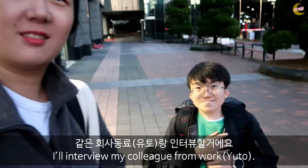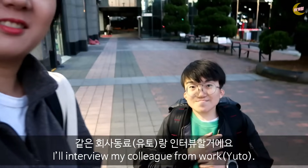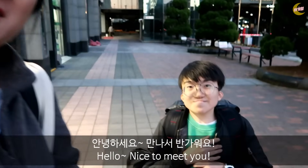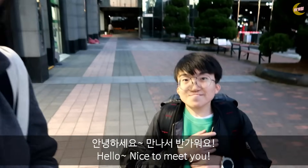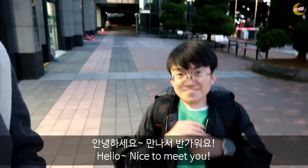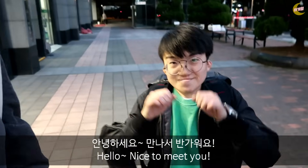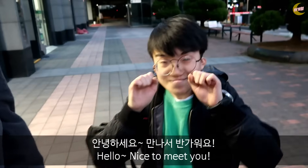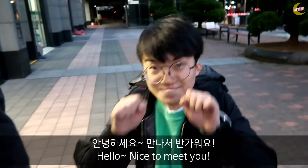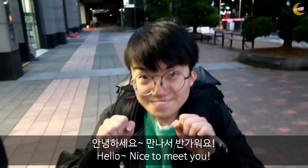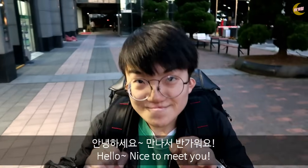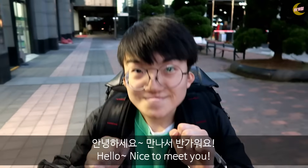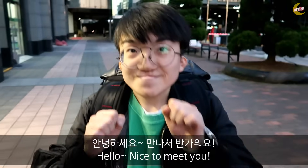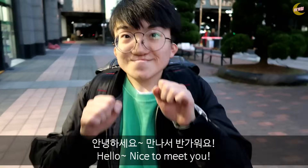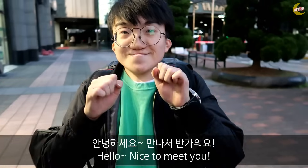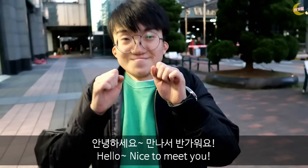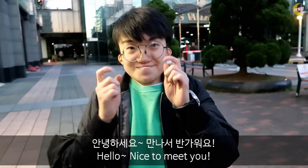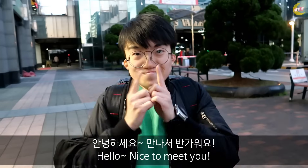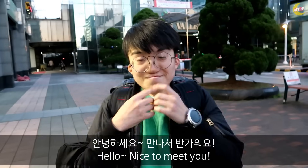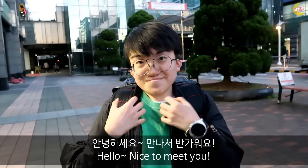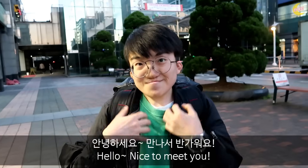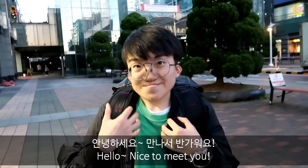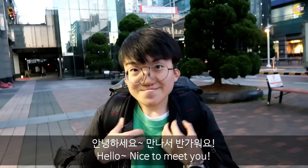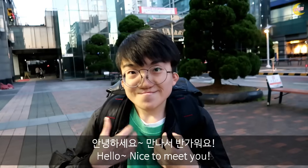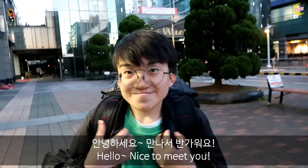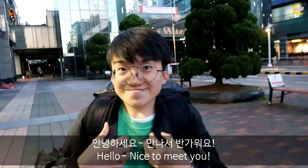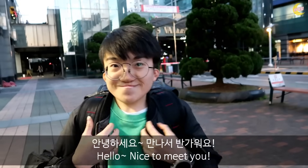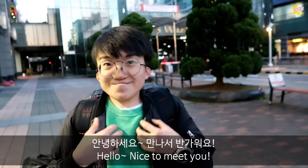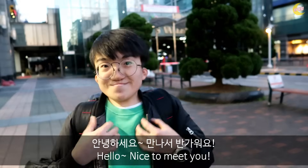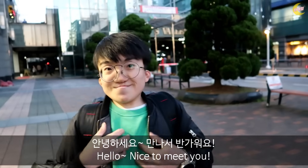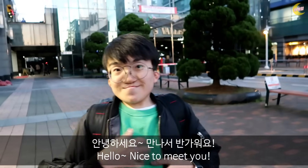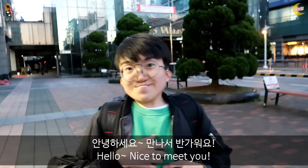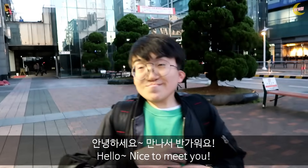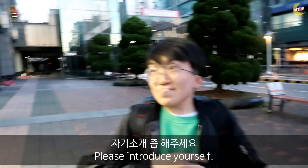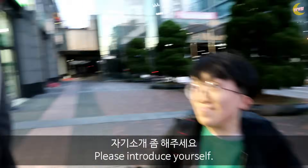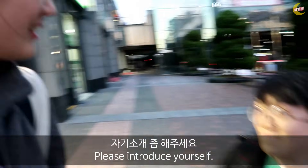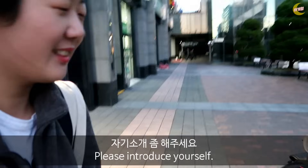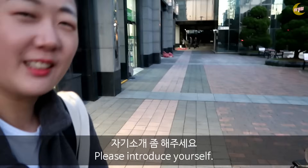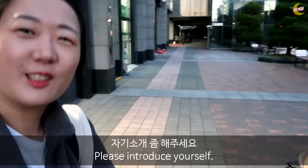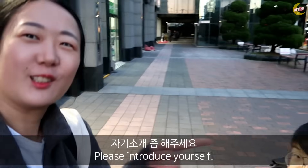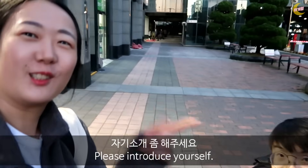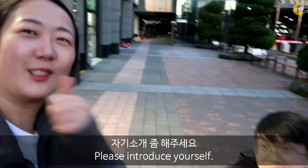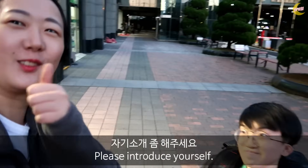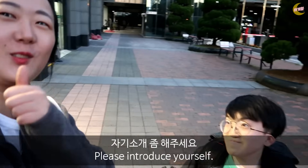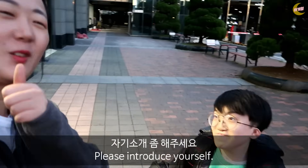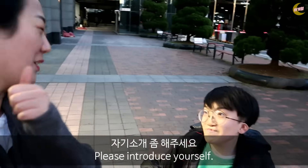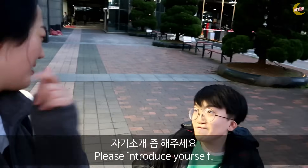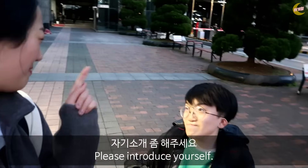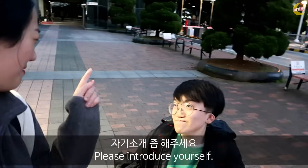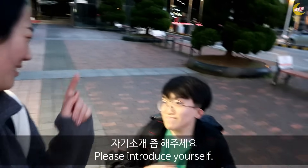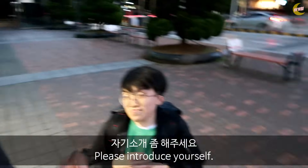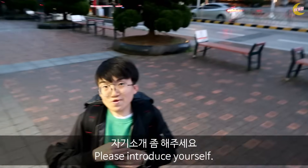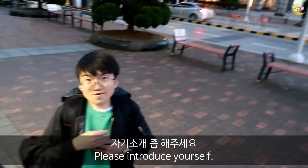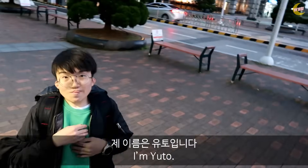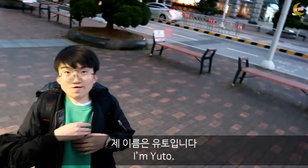Hello~ Nice to meet you! Please introduce yourself.